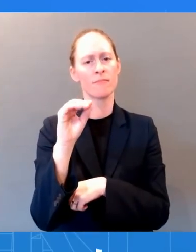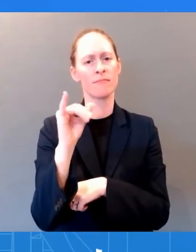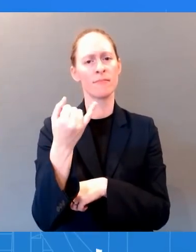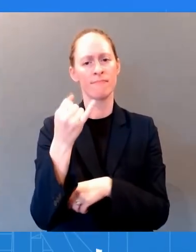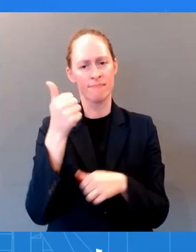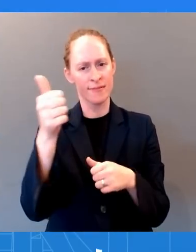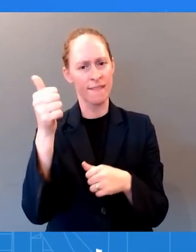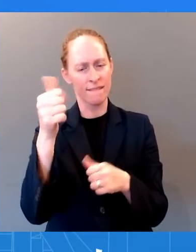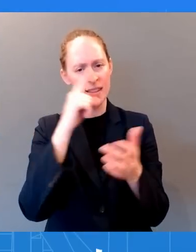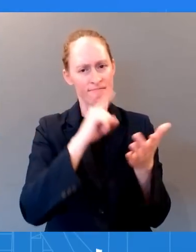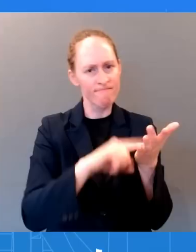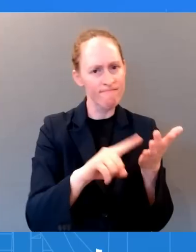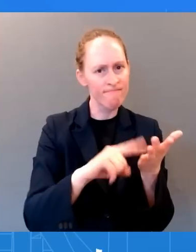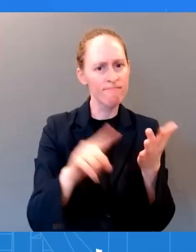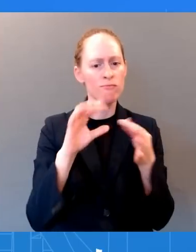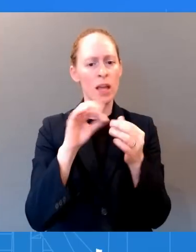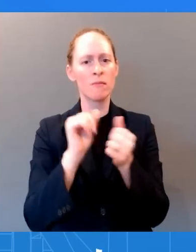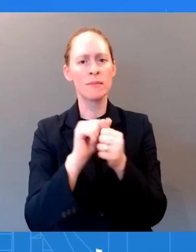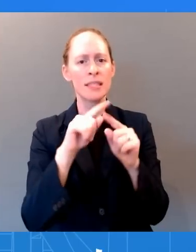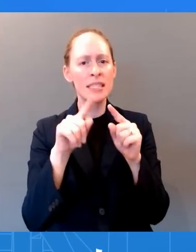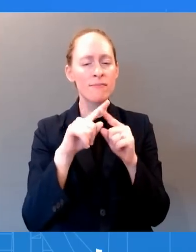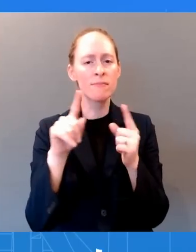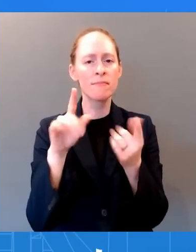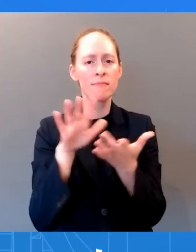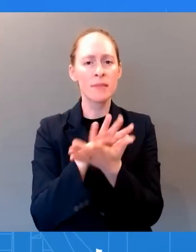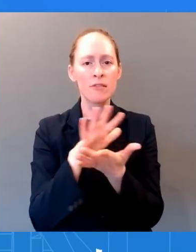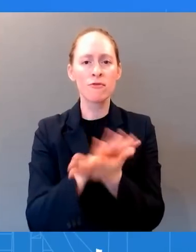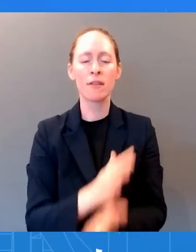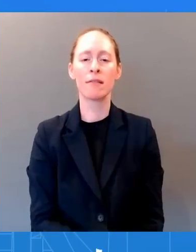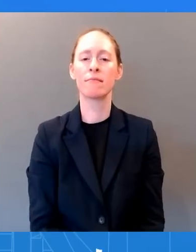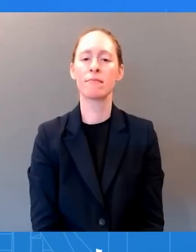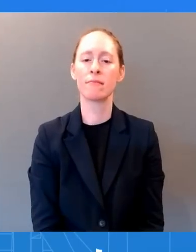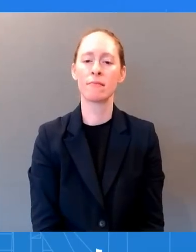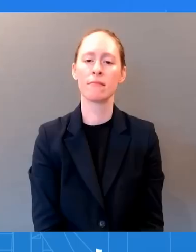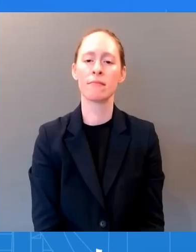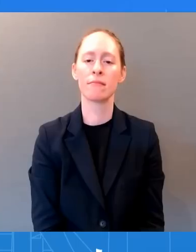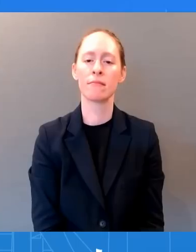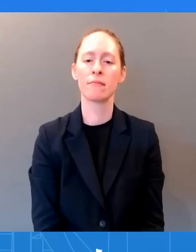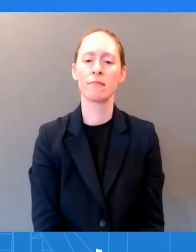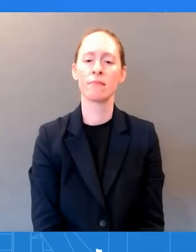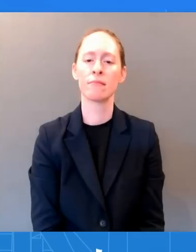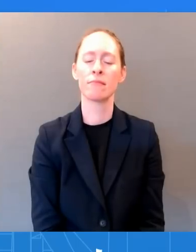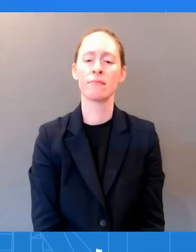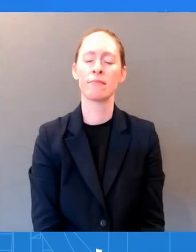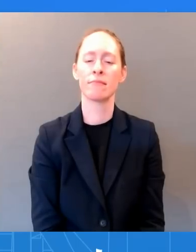What I can say, if asked -- if I'm asked if the President has been briefed on classified materials --